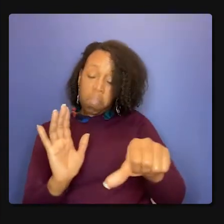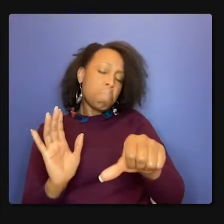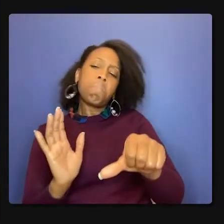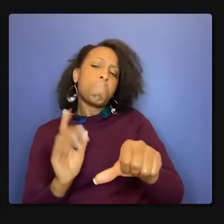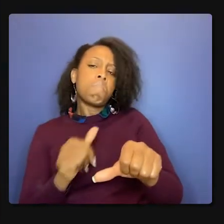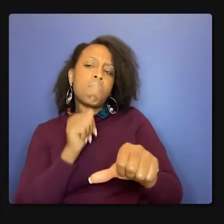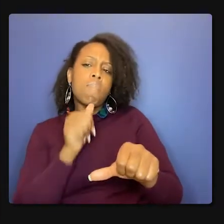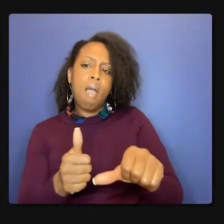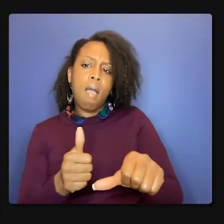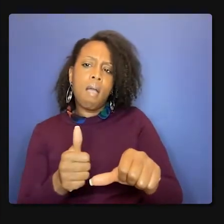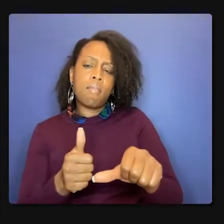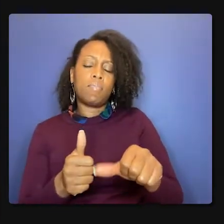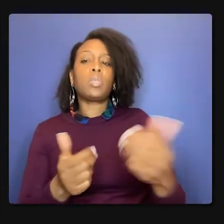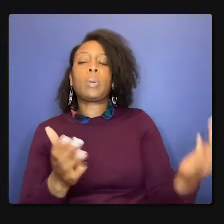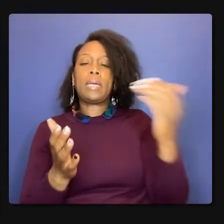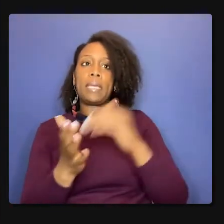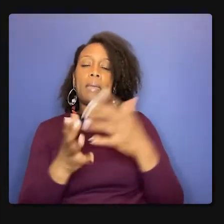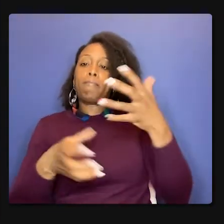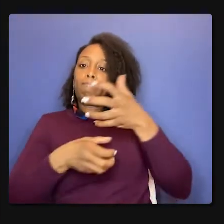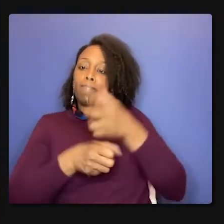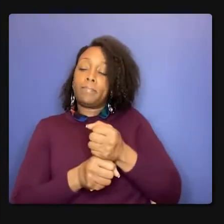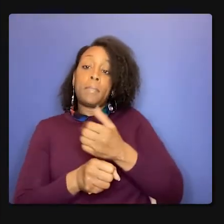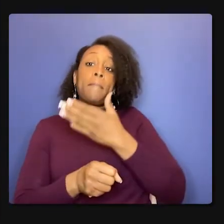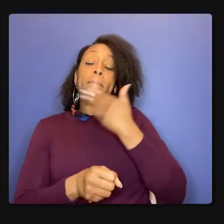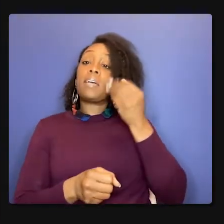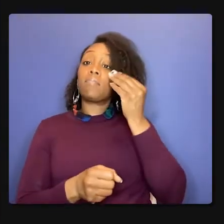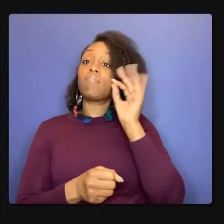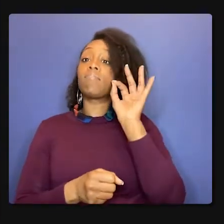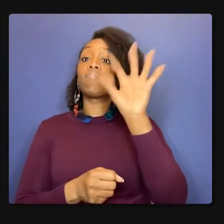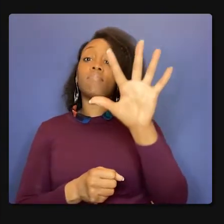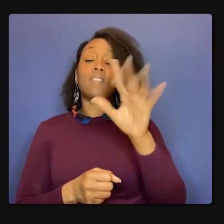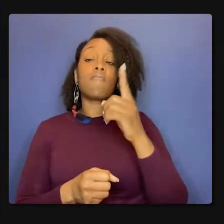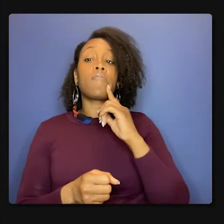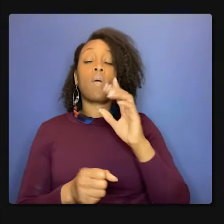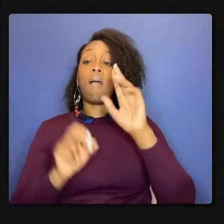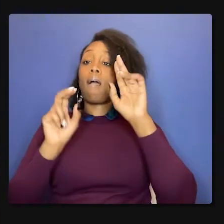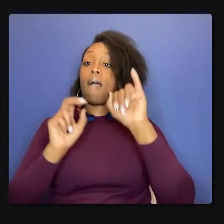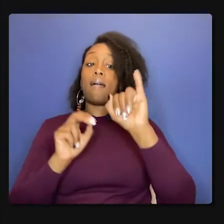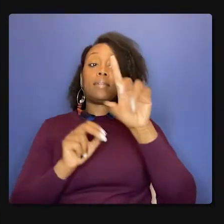So to recap, our best tips for a successful ID@Xbox application